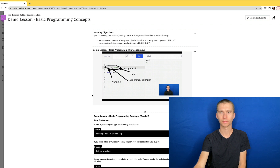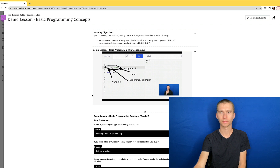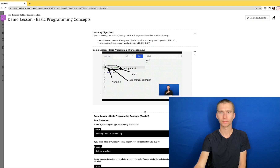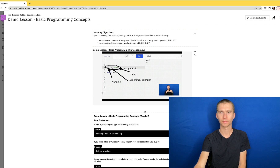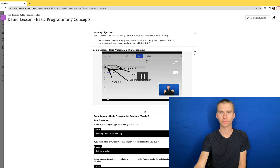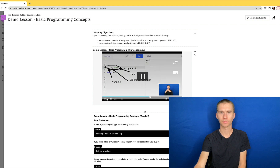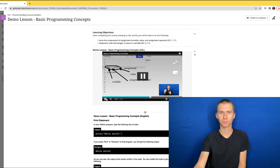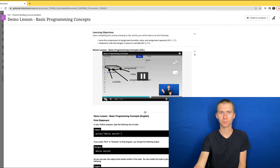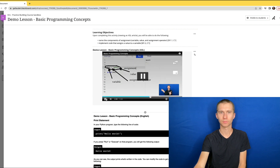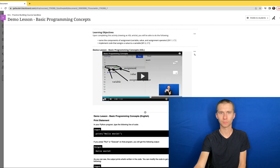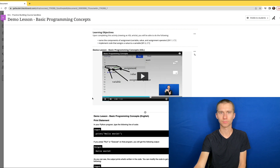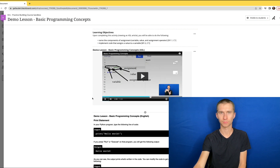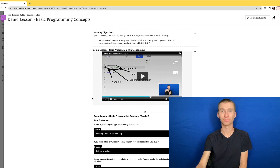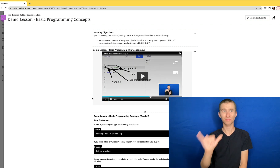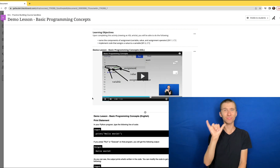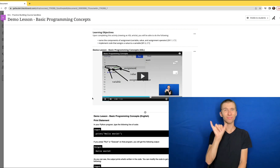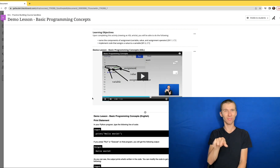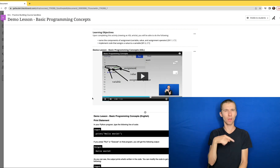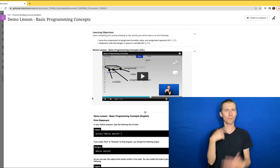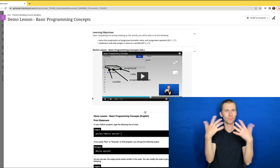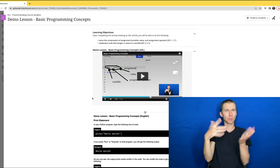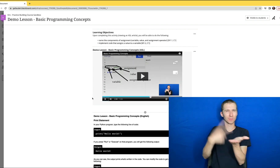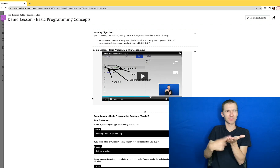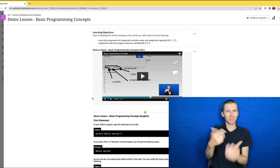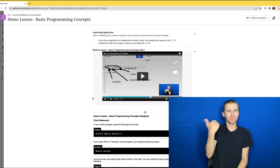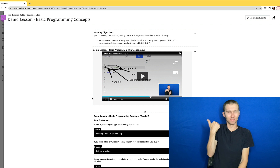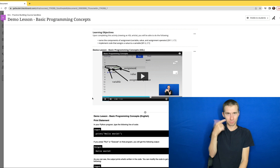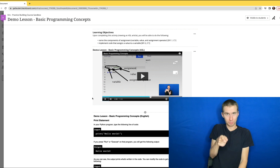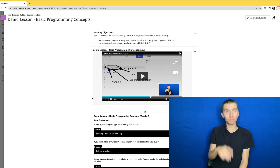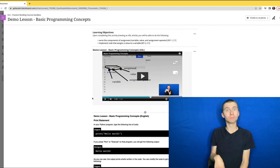That line is called "assignment." That video is something that we have already discussed previously.